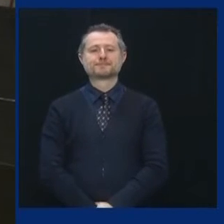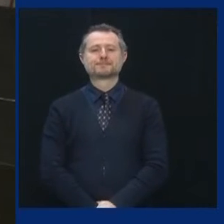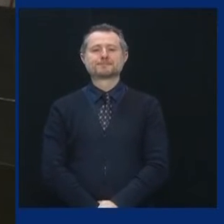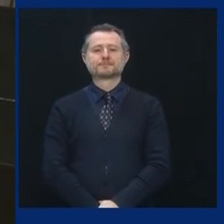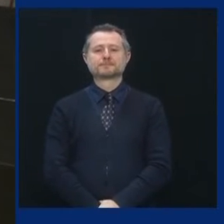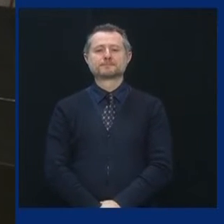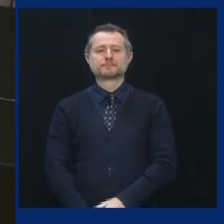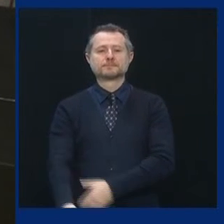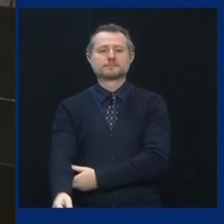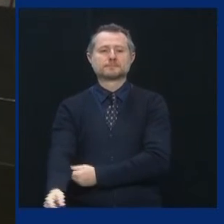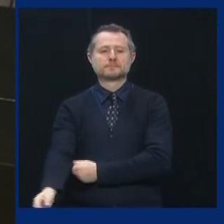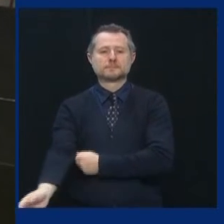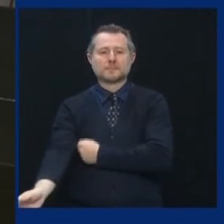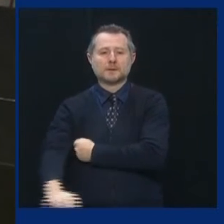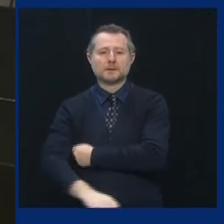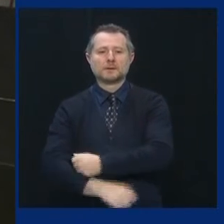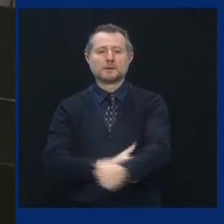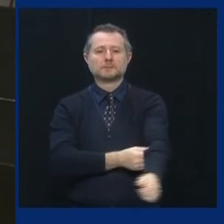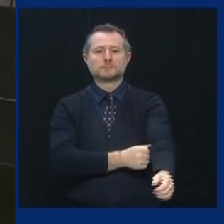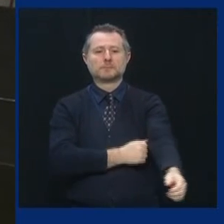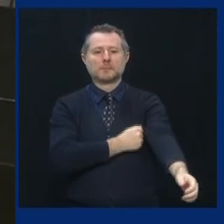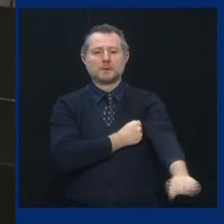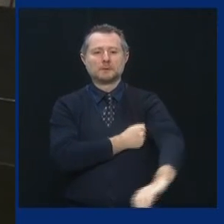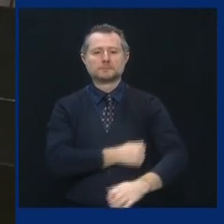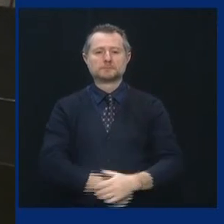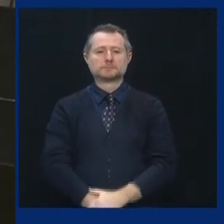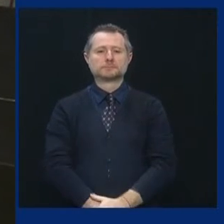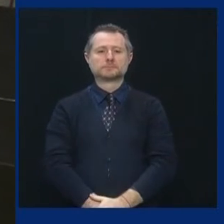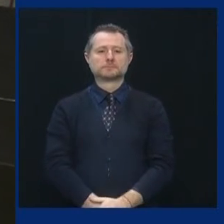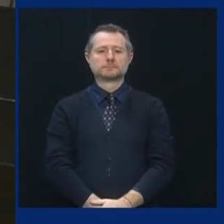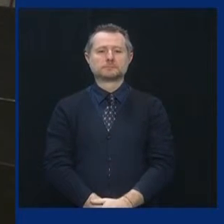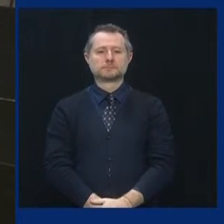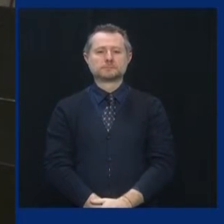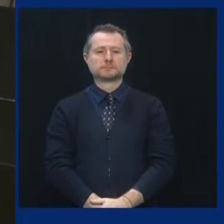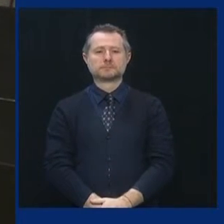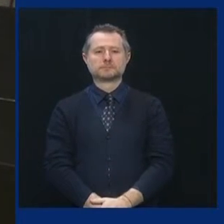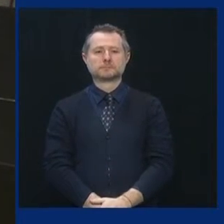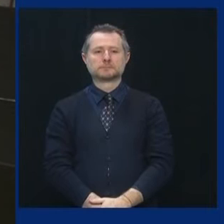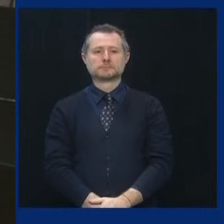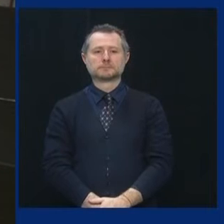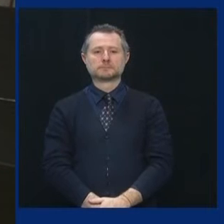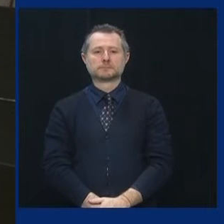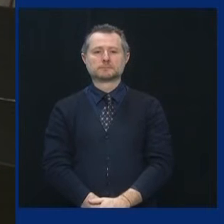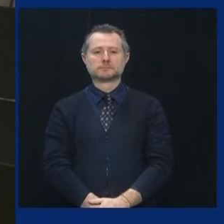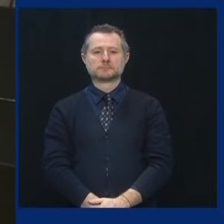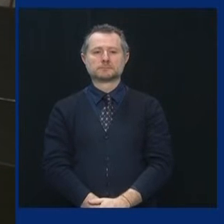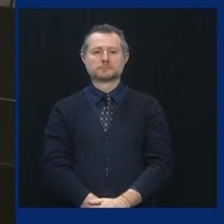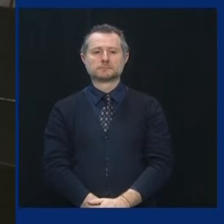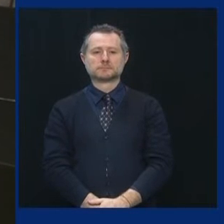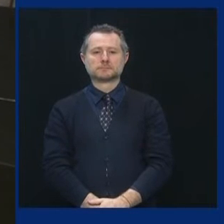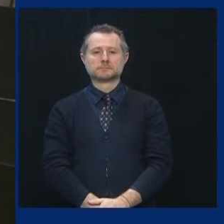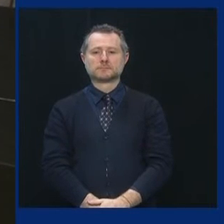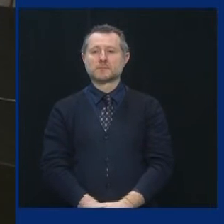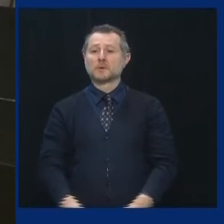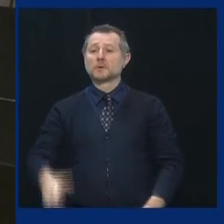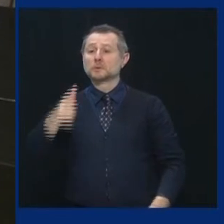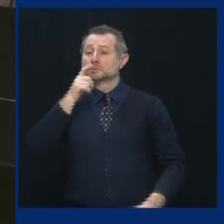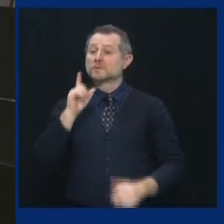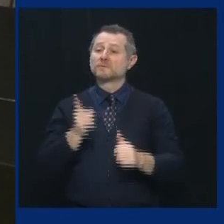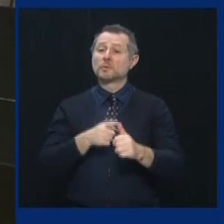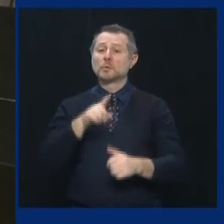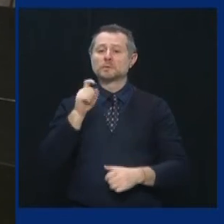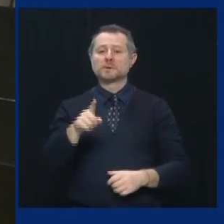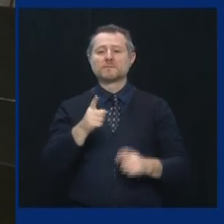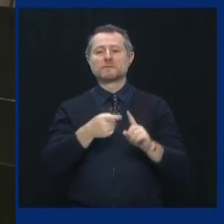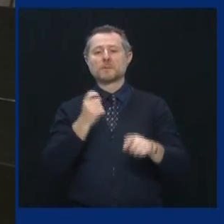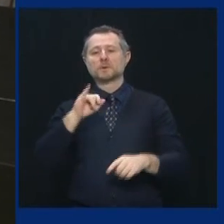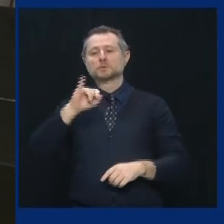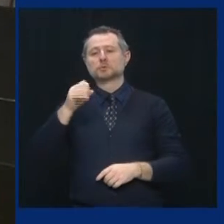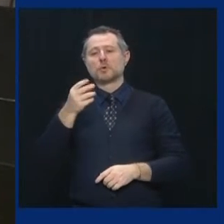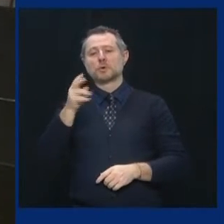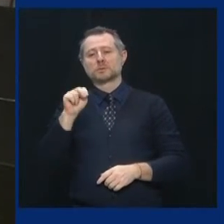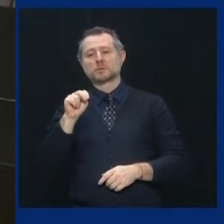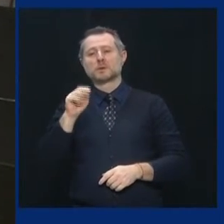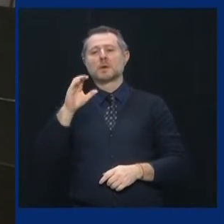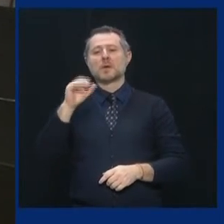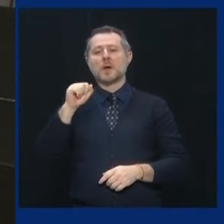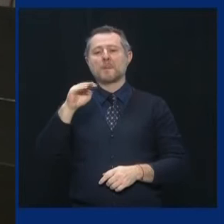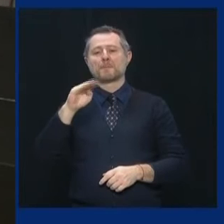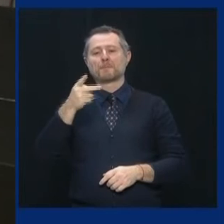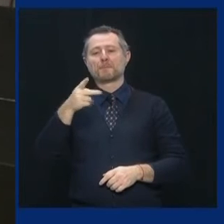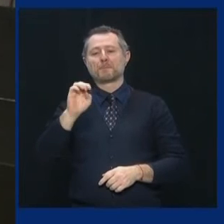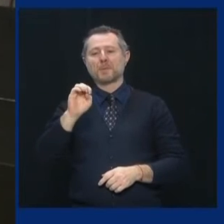WE'LL TAKE A BRIEF MOMENT TO